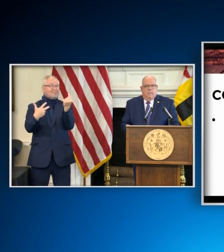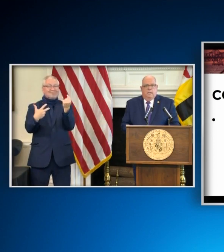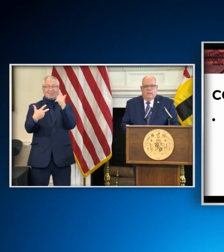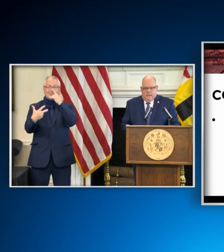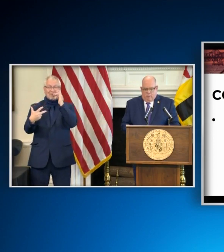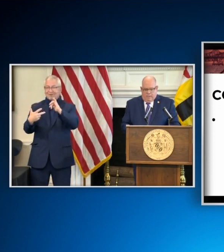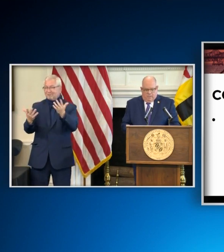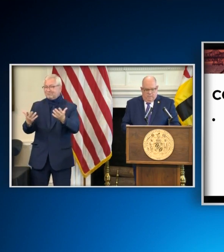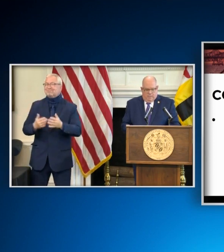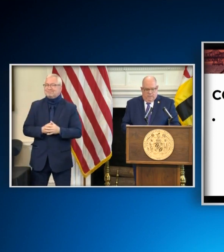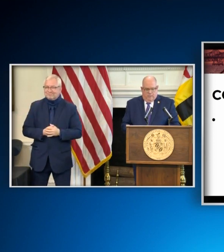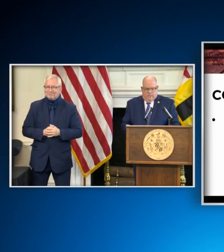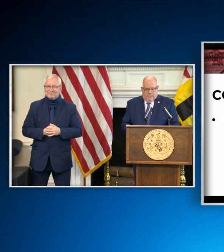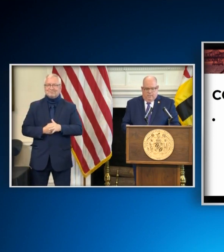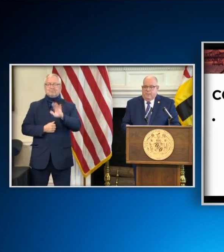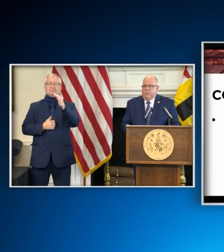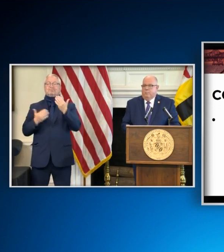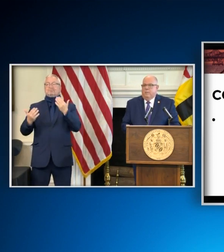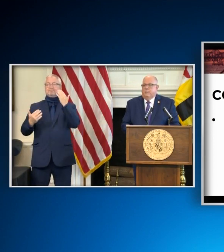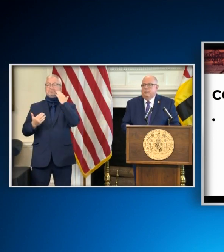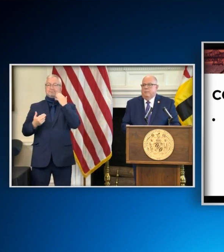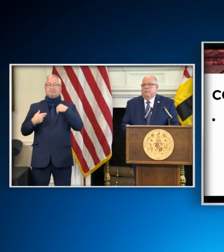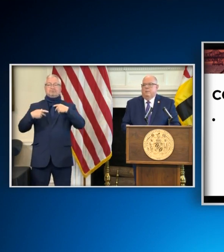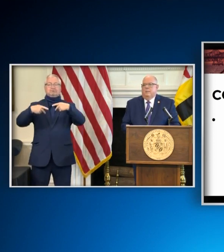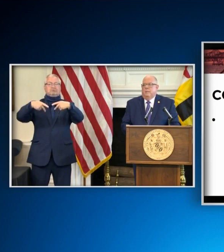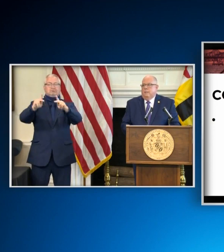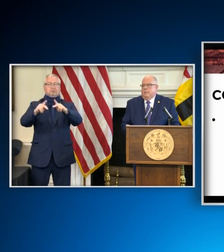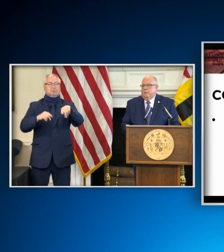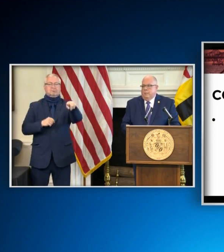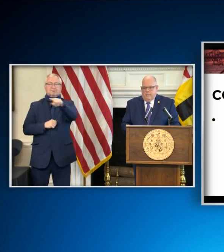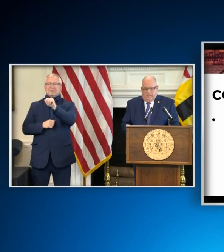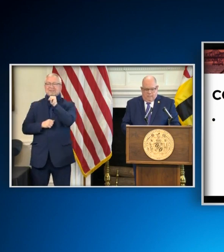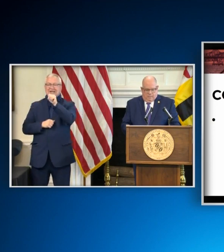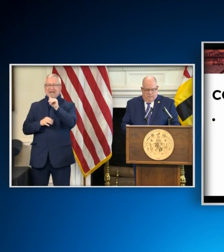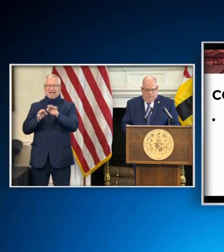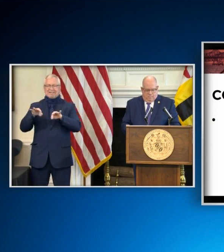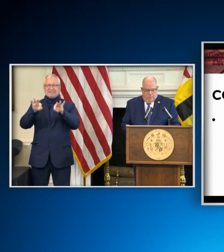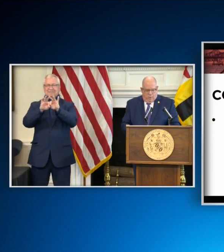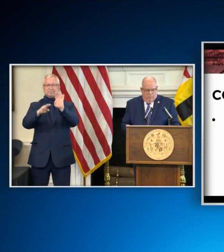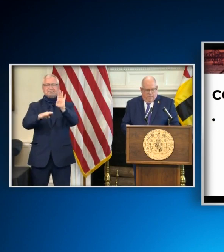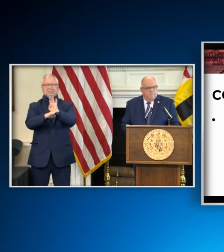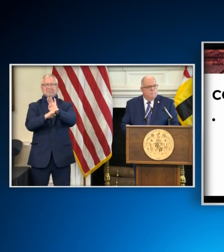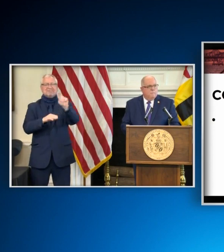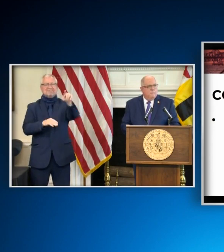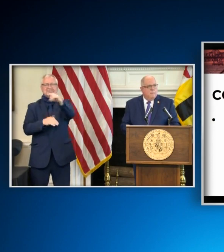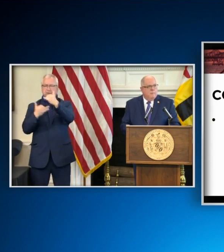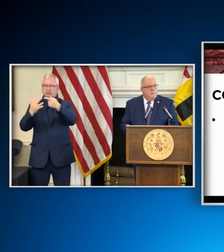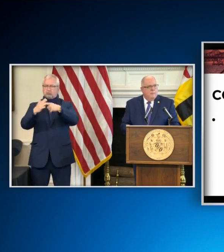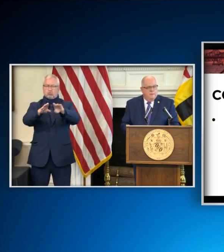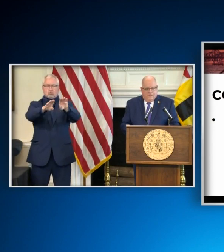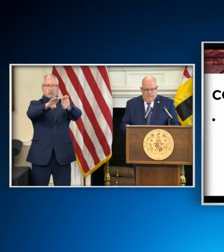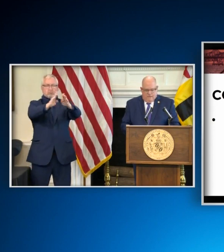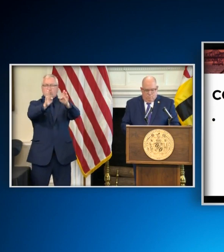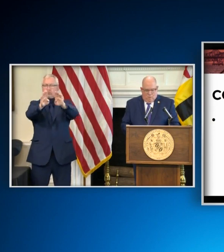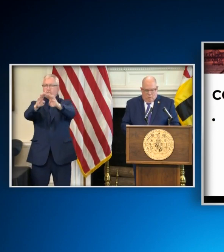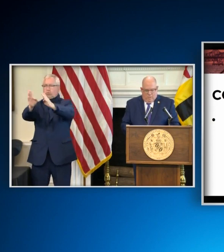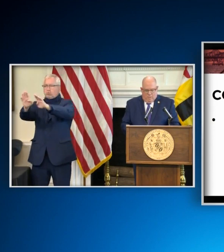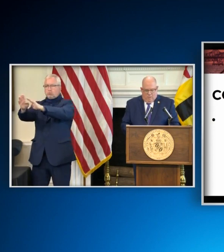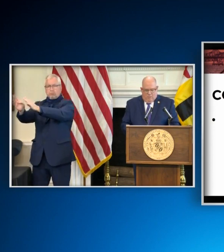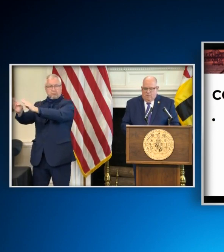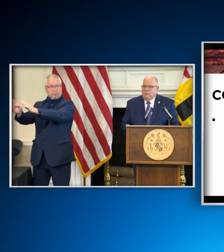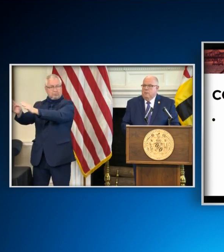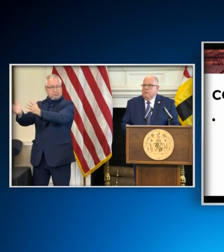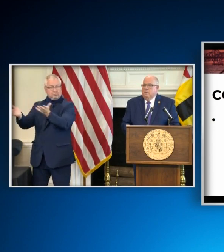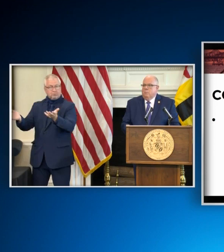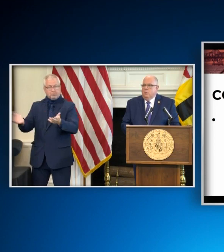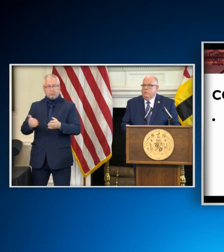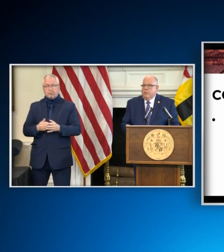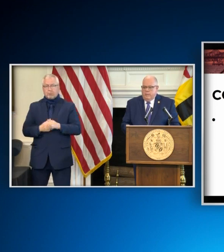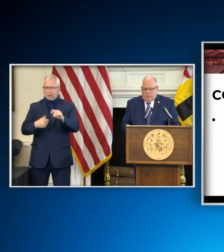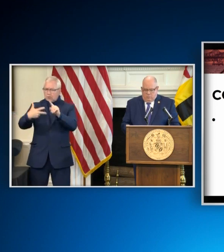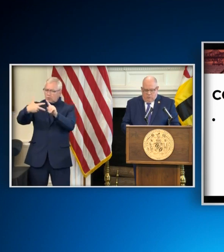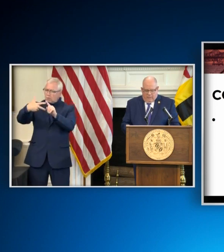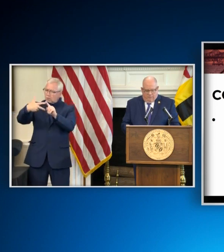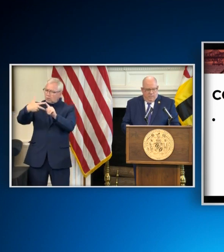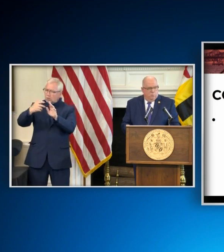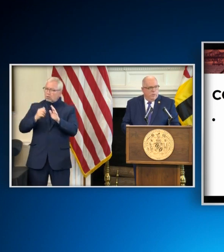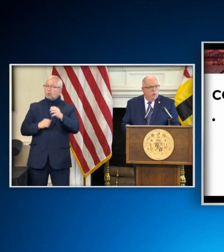TWO OF OUR RECOVERY, WHICH WOULD MEAN A LIFTING OF THE ORDER AND ALLOWING OTHER NONESSENTIAL BUSINESSES TO BEGIN REOPENING.